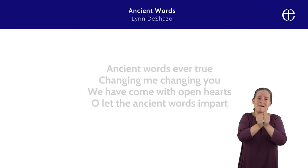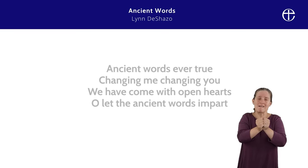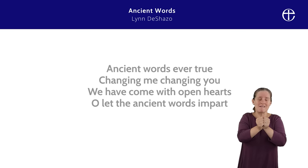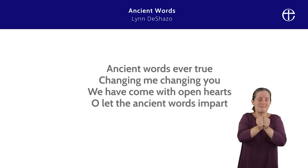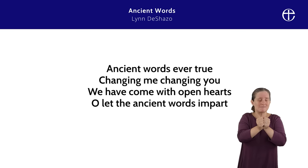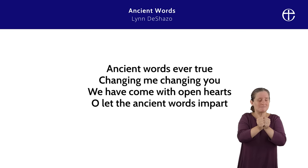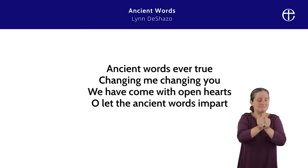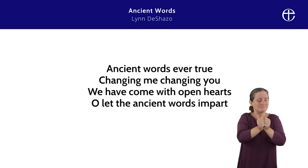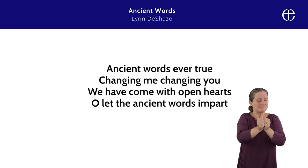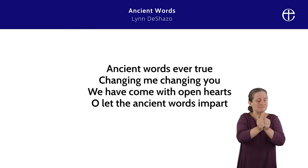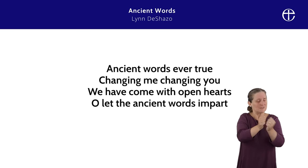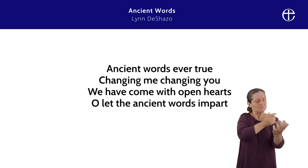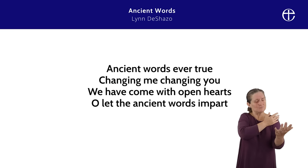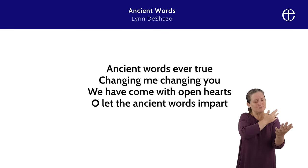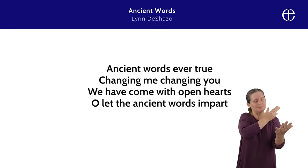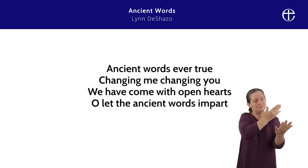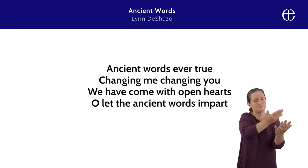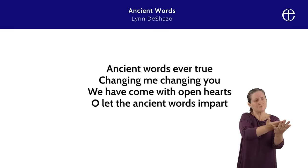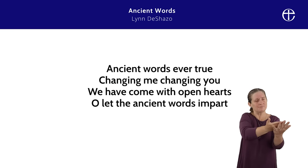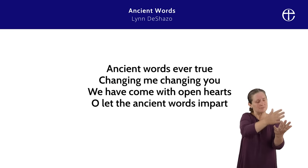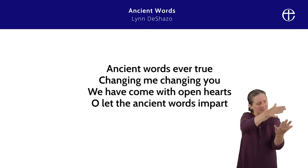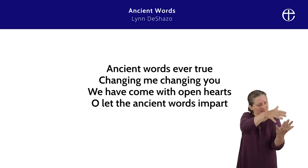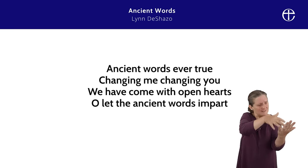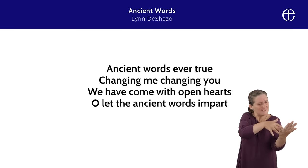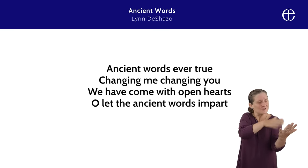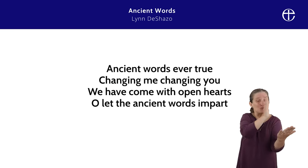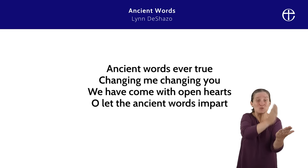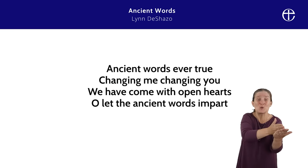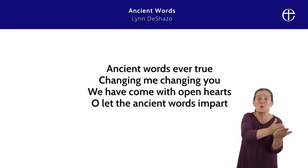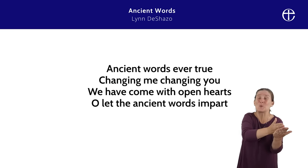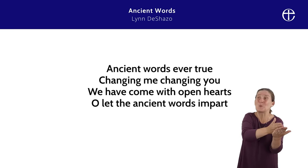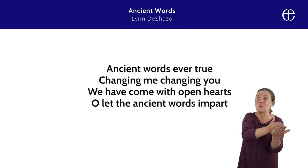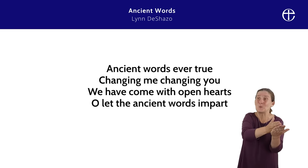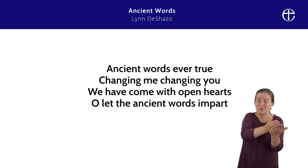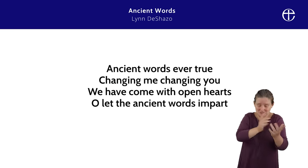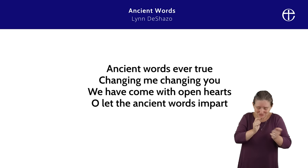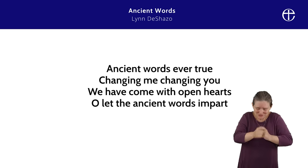Ancient words ever true